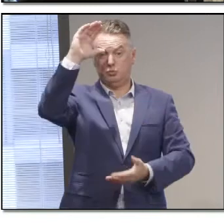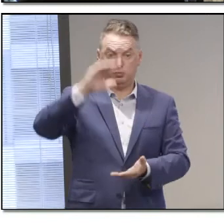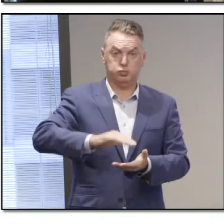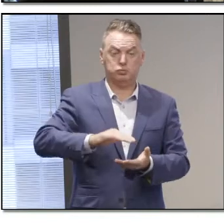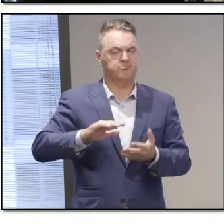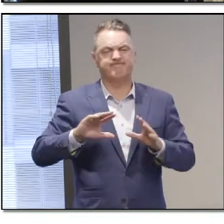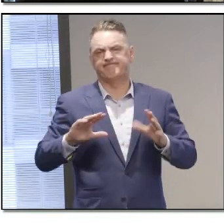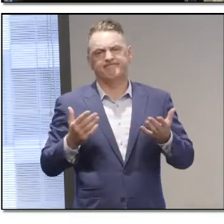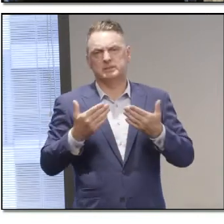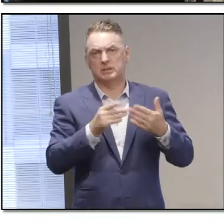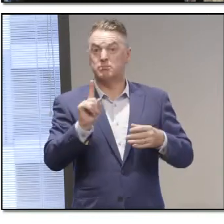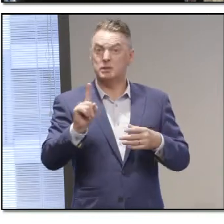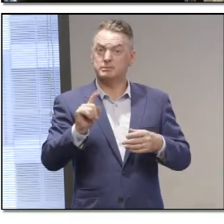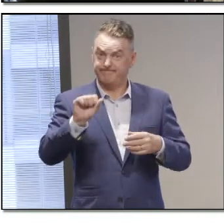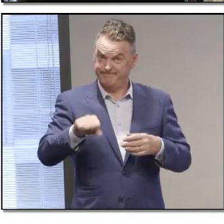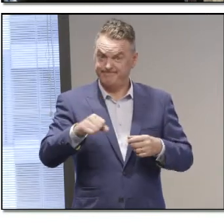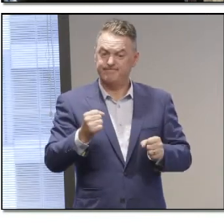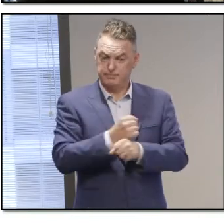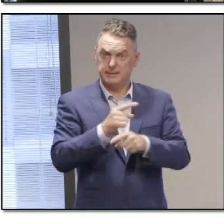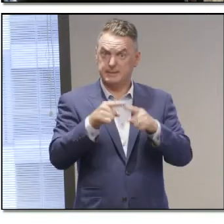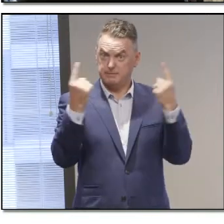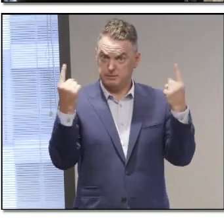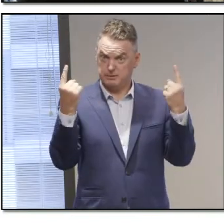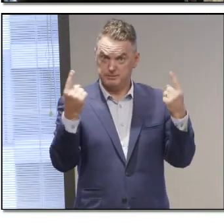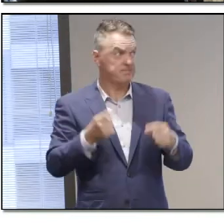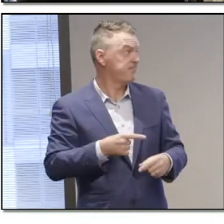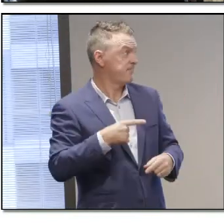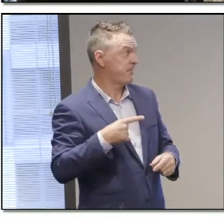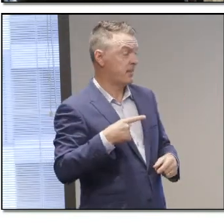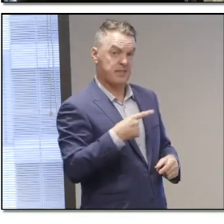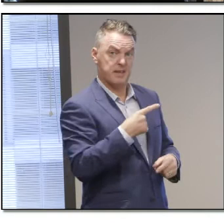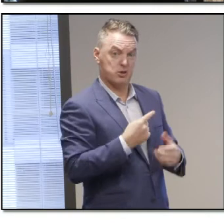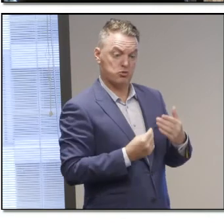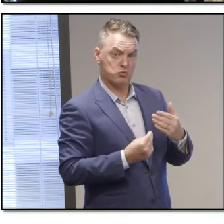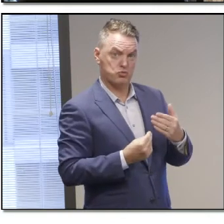but it makes a difference. In this graph here, this is a population of the size of the US